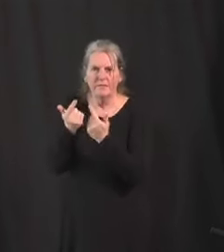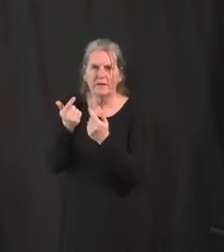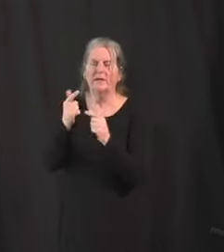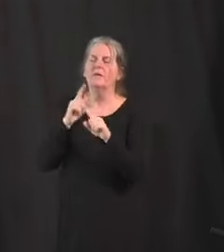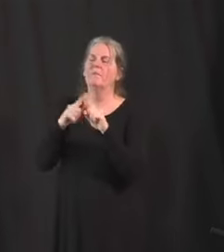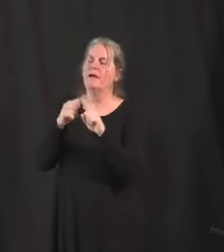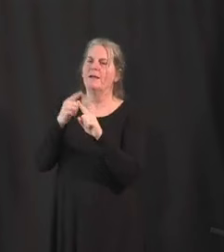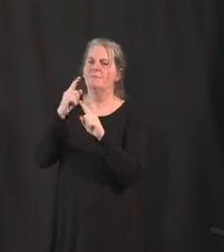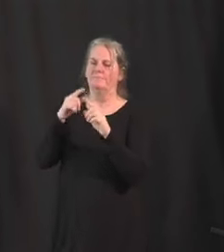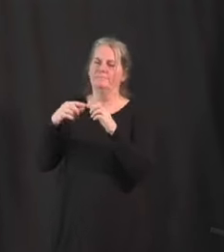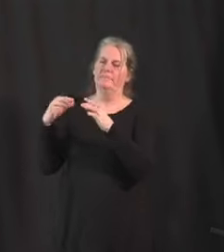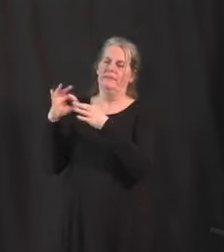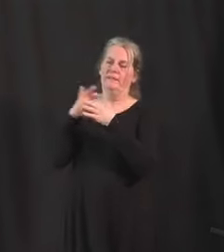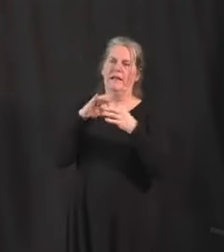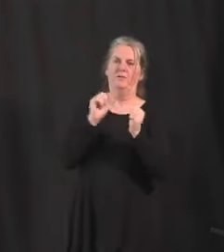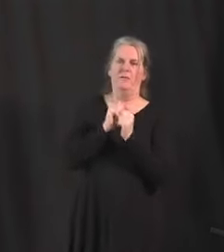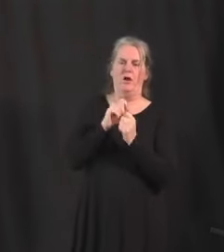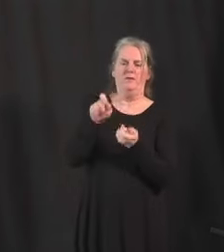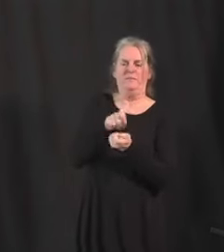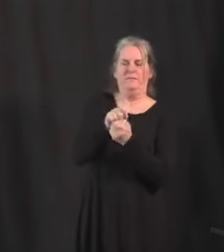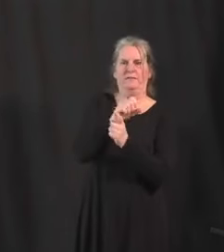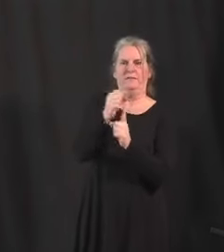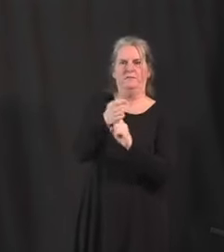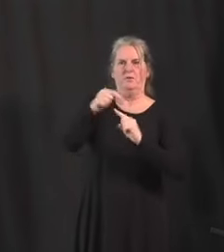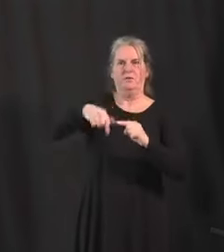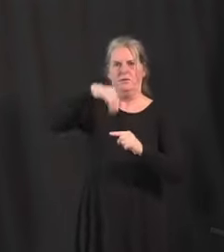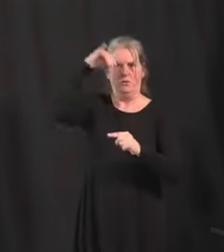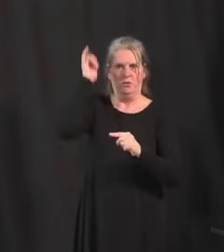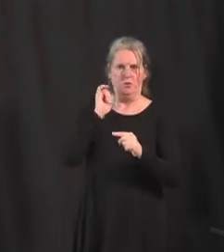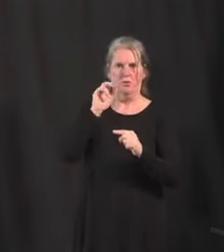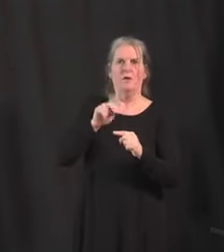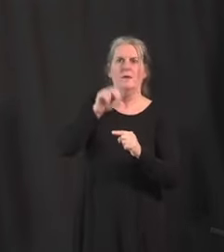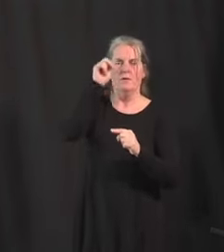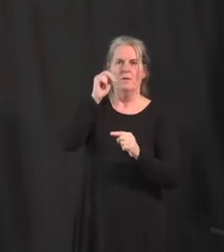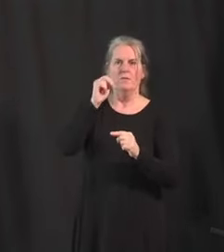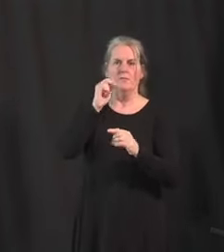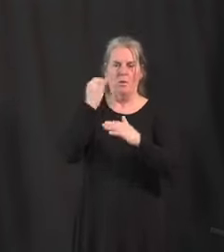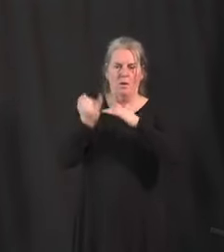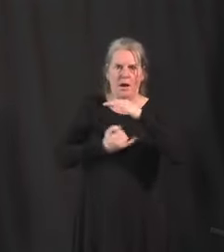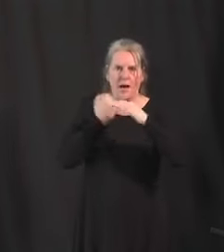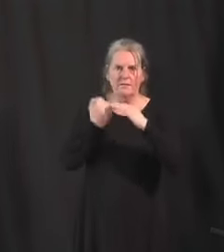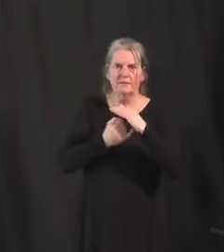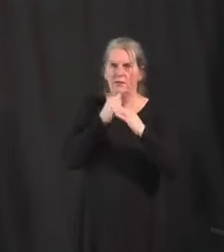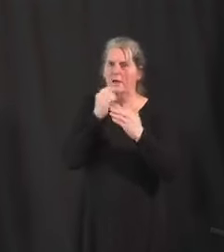CONSIDERATION OF THE NORTH WHEN SUPPLYING NATIONALLY THESE